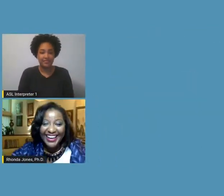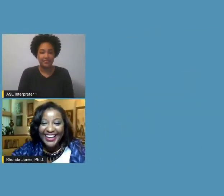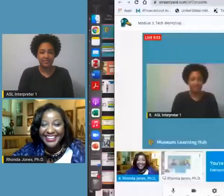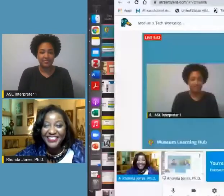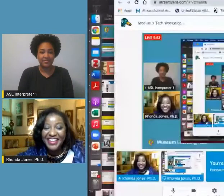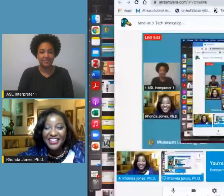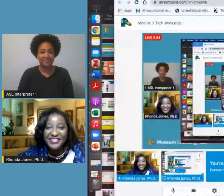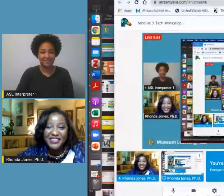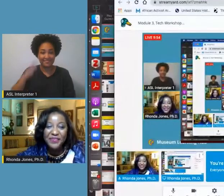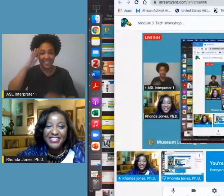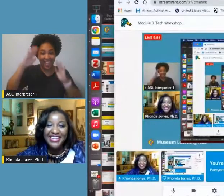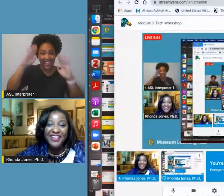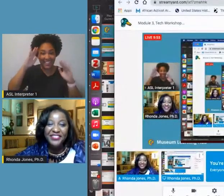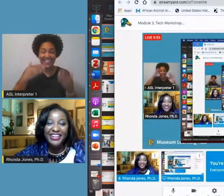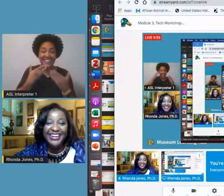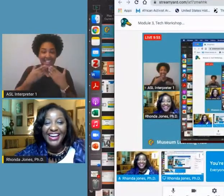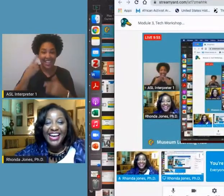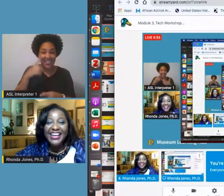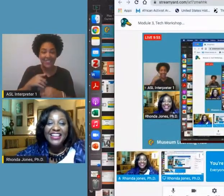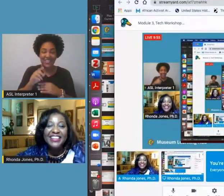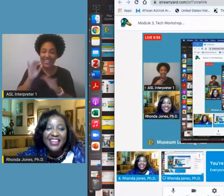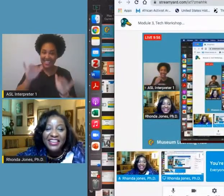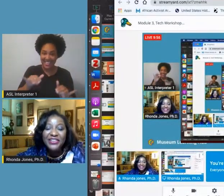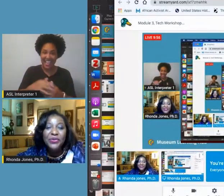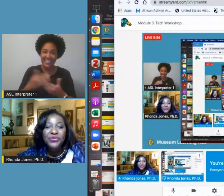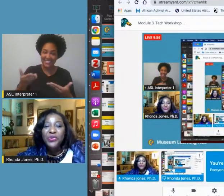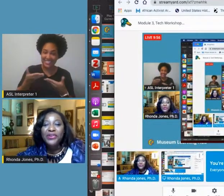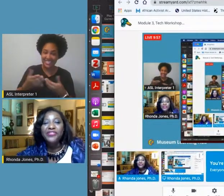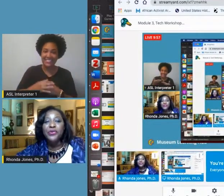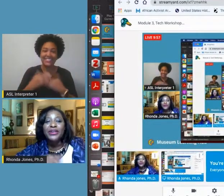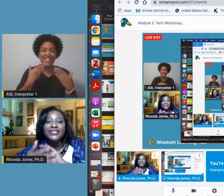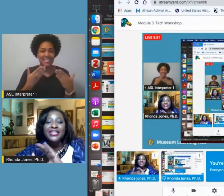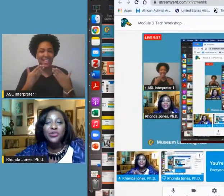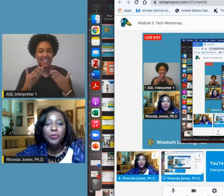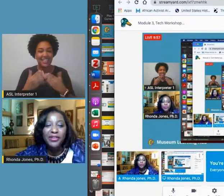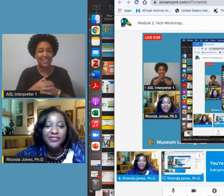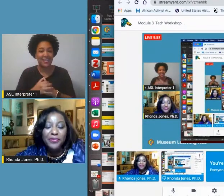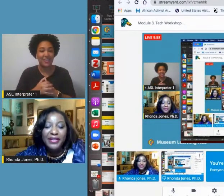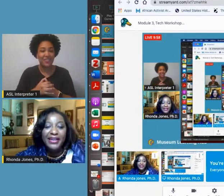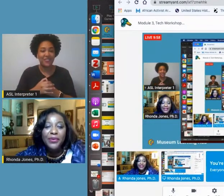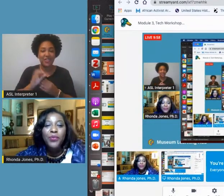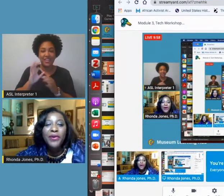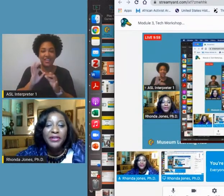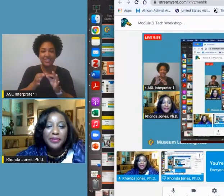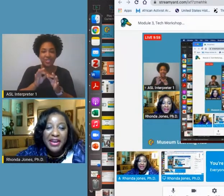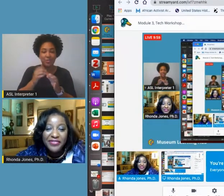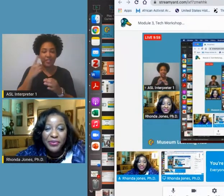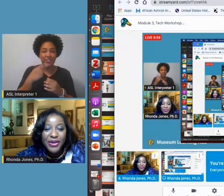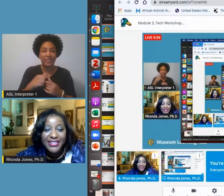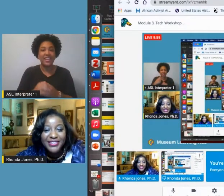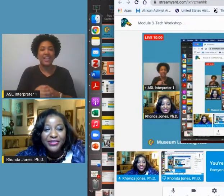Hello and thank you so much Averie, thank you for interpreting for me and welcome everyone to